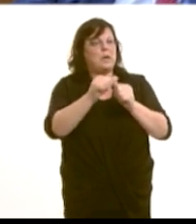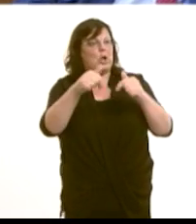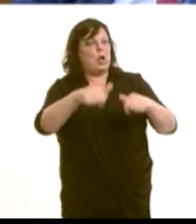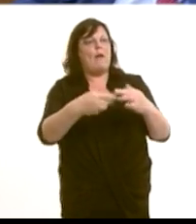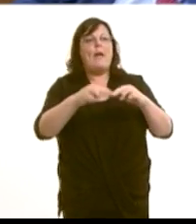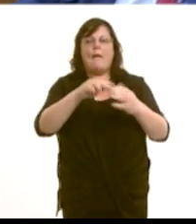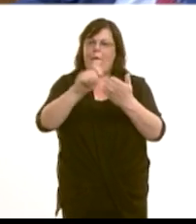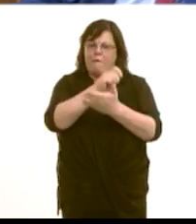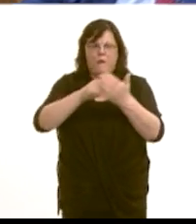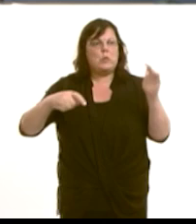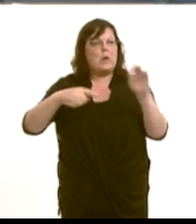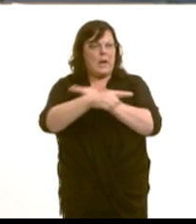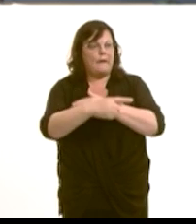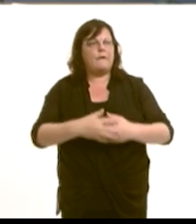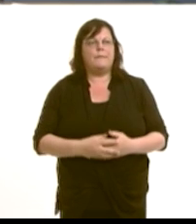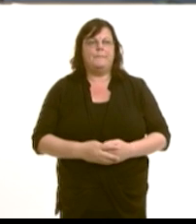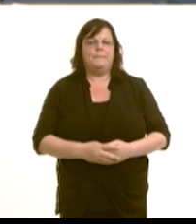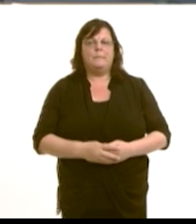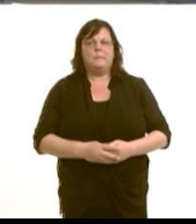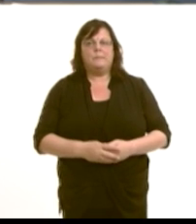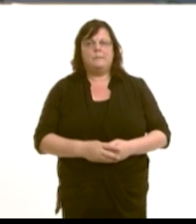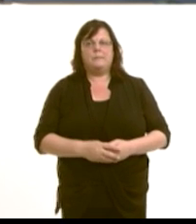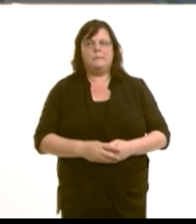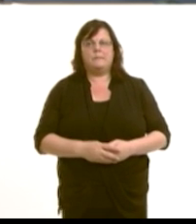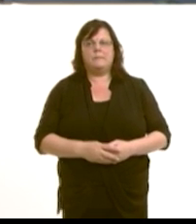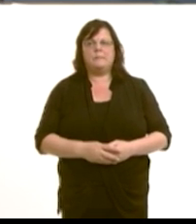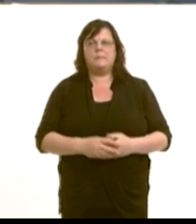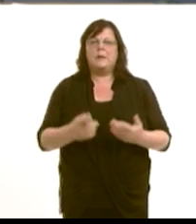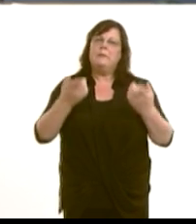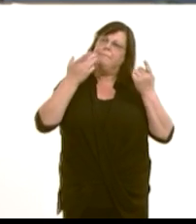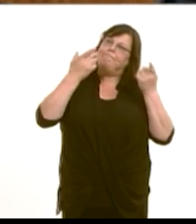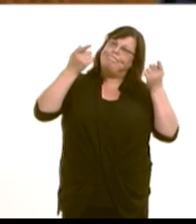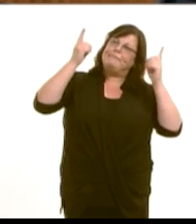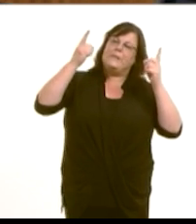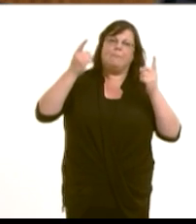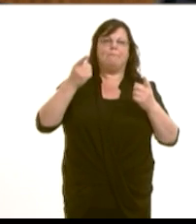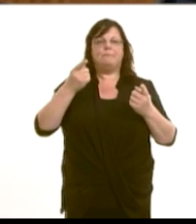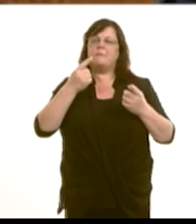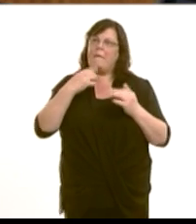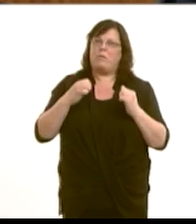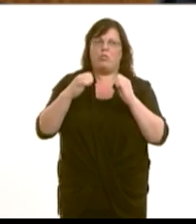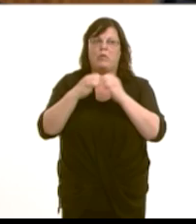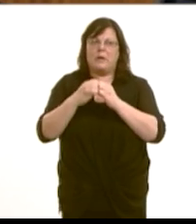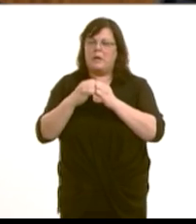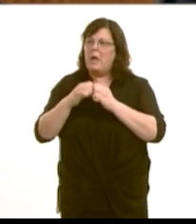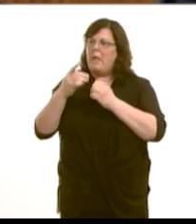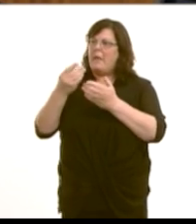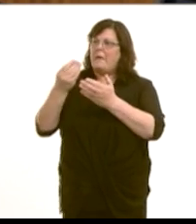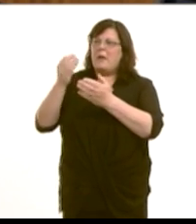ThursdayÖSenior Government Ministers have already pledged to maintain existing EU funding